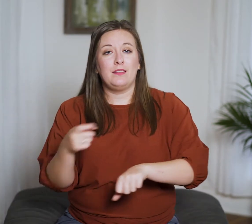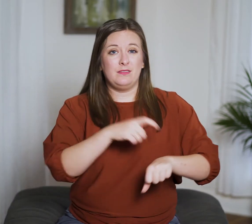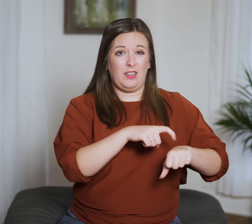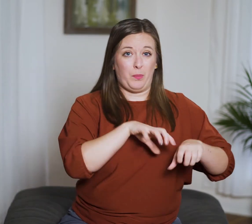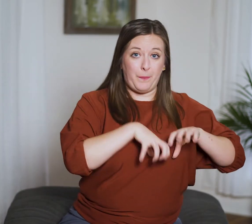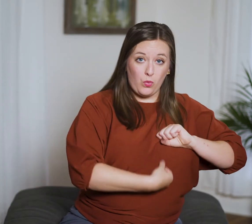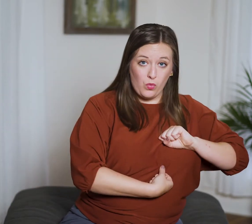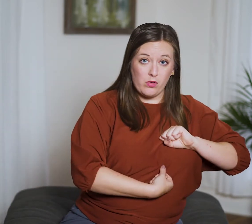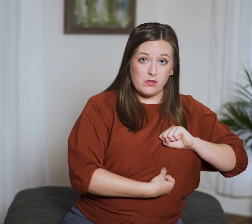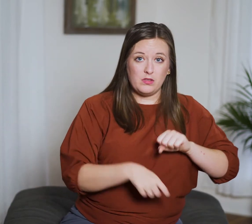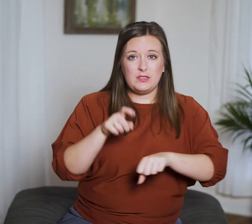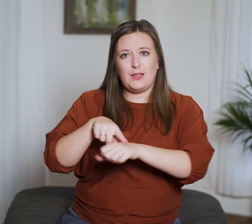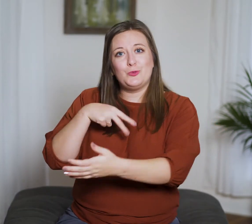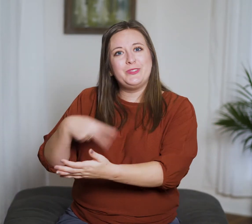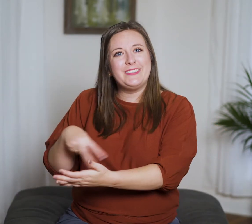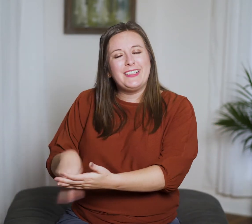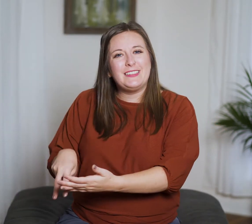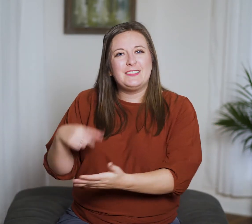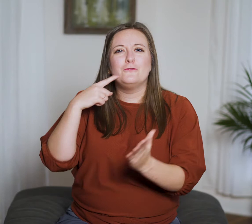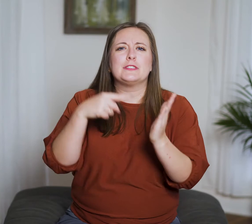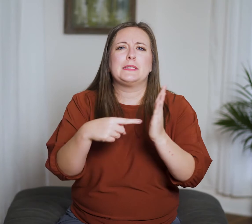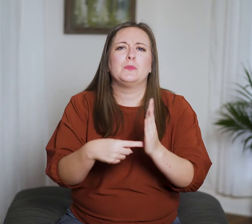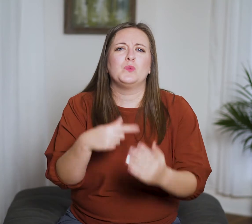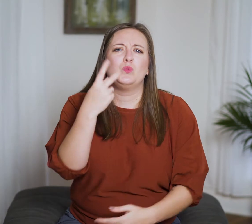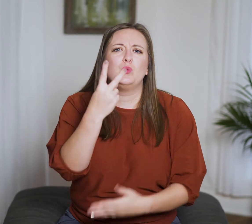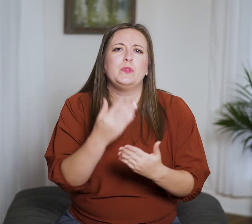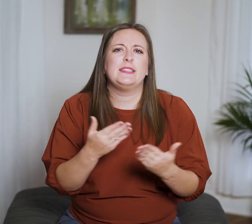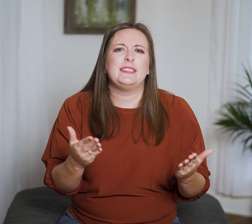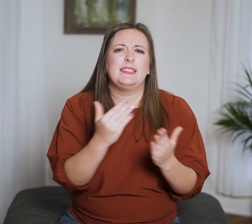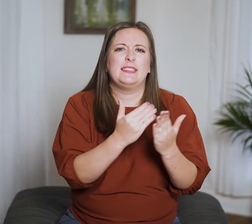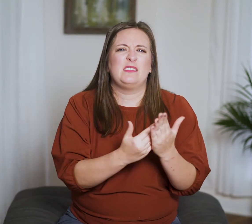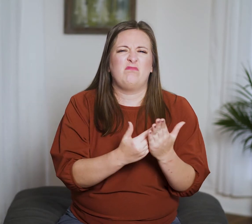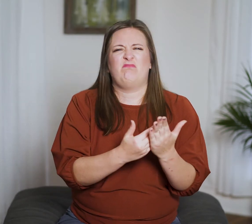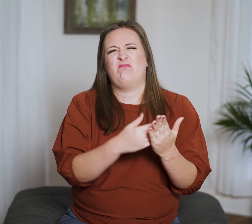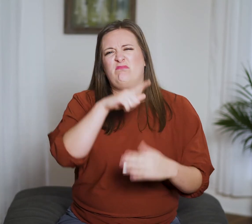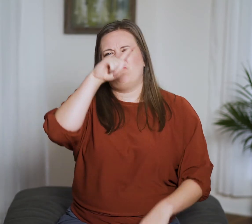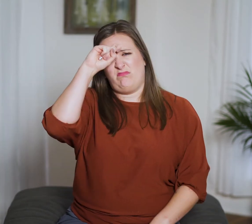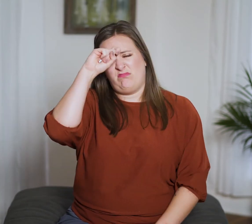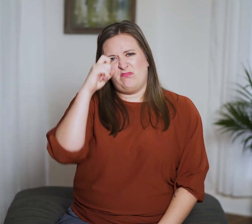“a time to mourn, and a time to dance,” for example. Two things in his list may be troubling